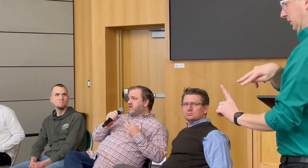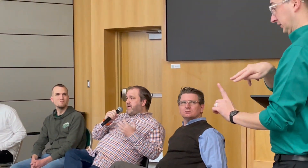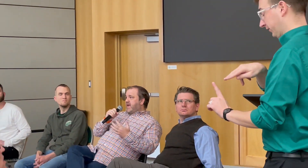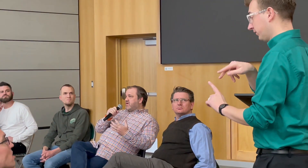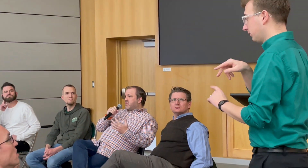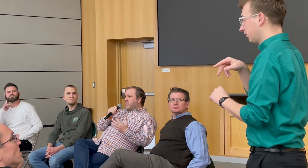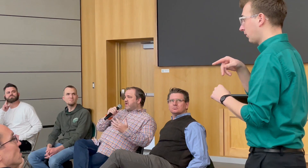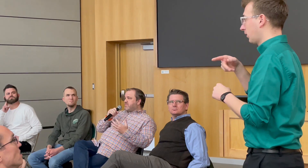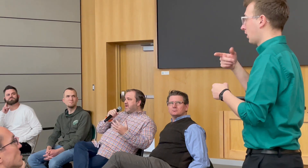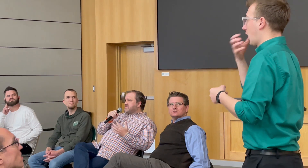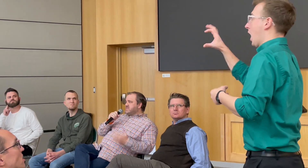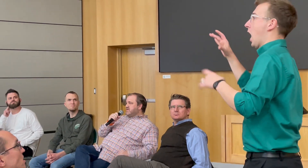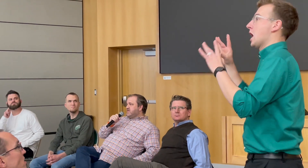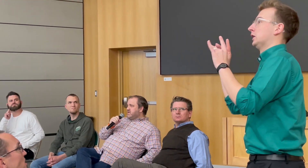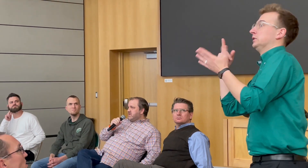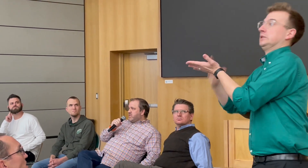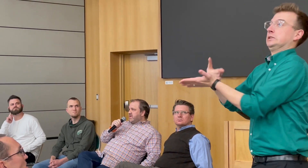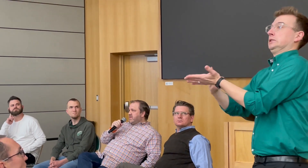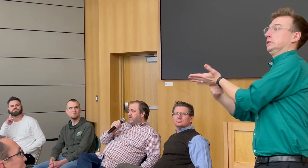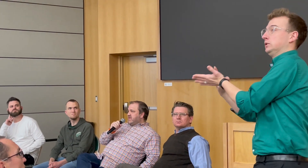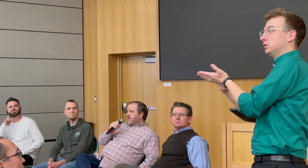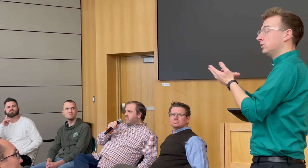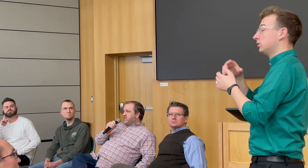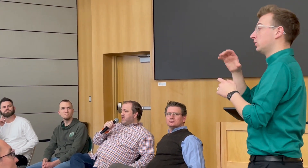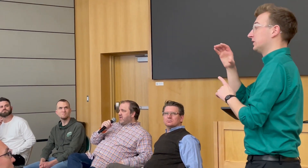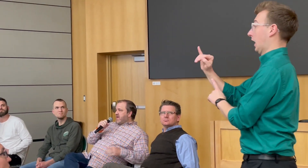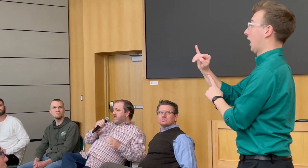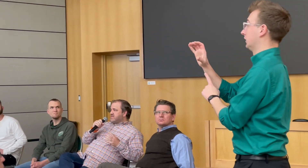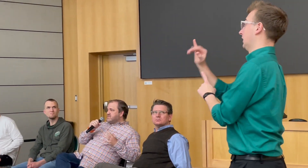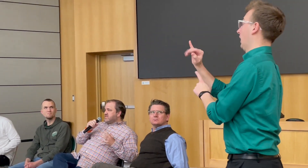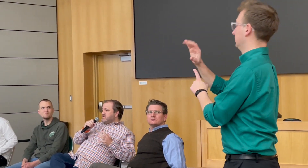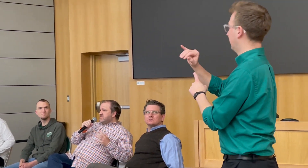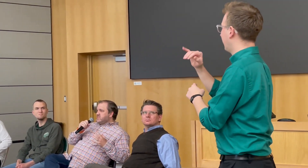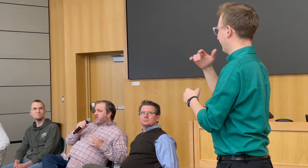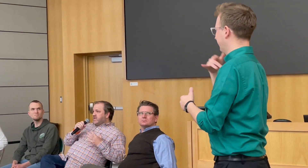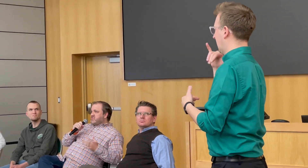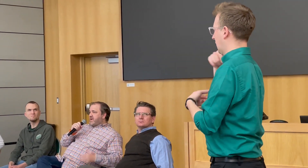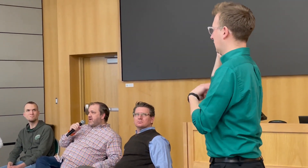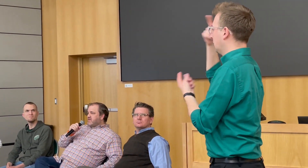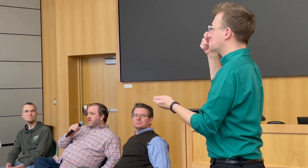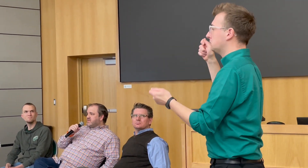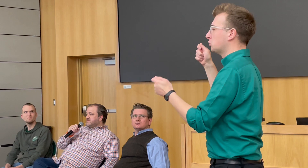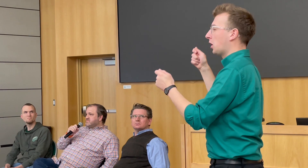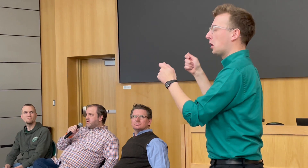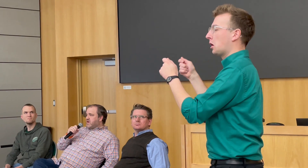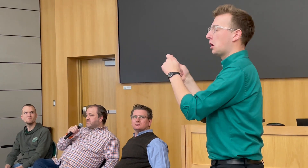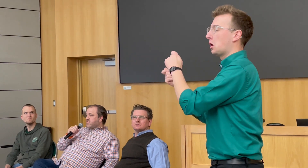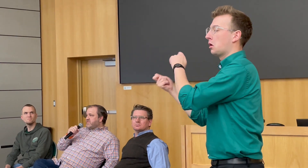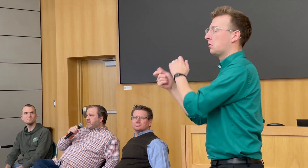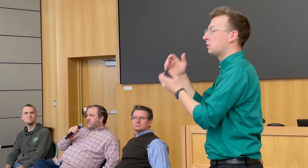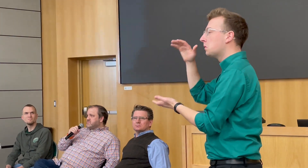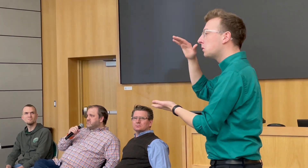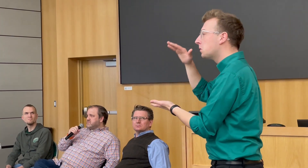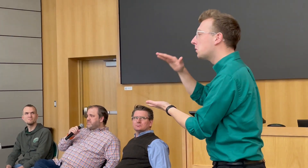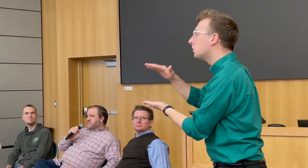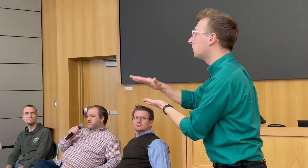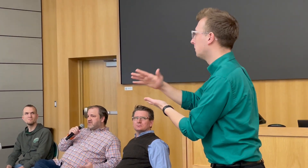the debate on co- PL within the de Community has changed dramatically years especially the